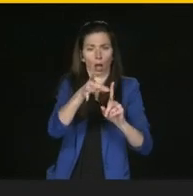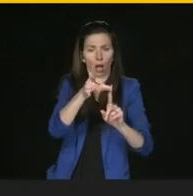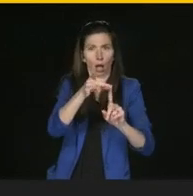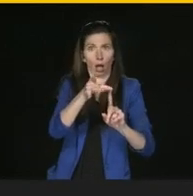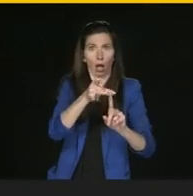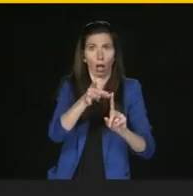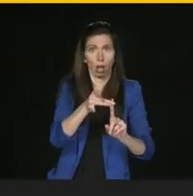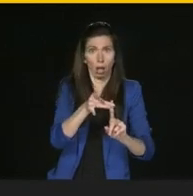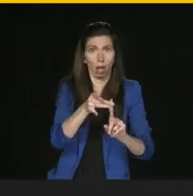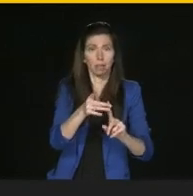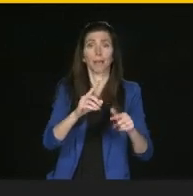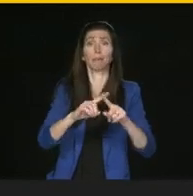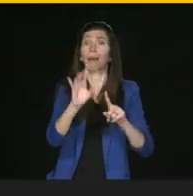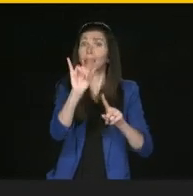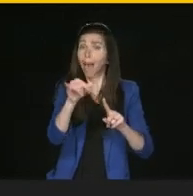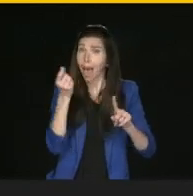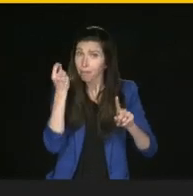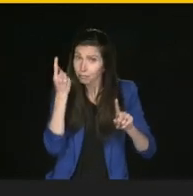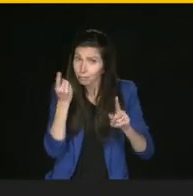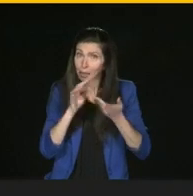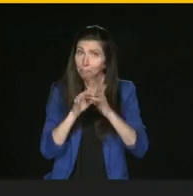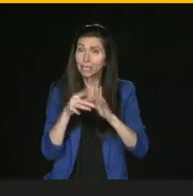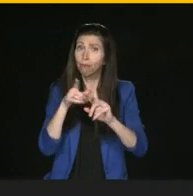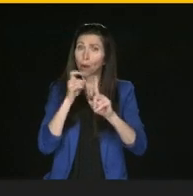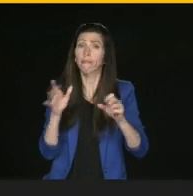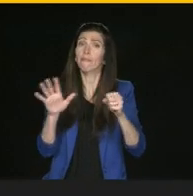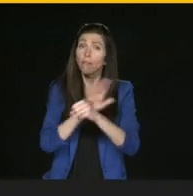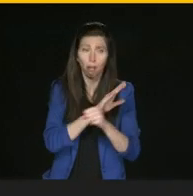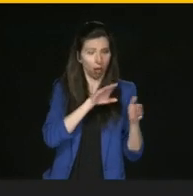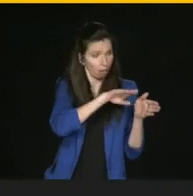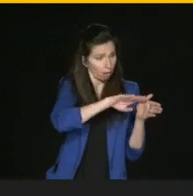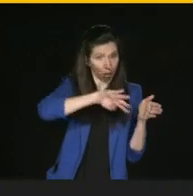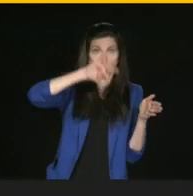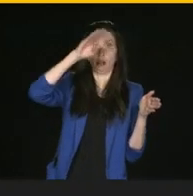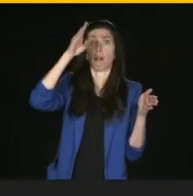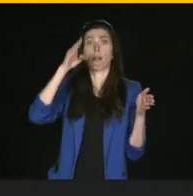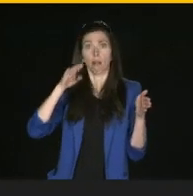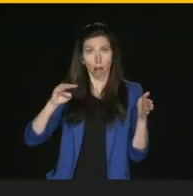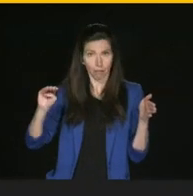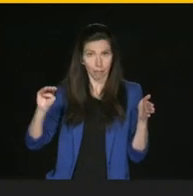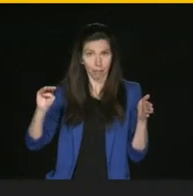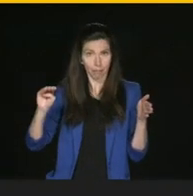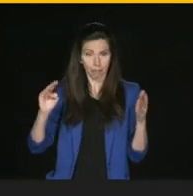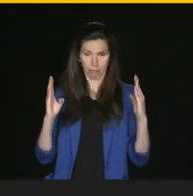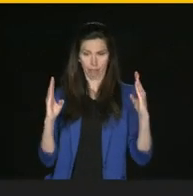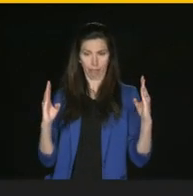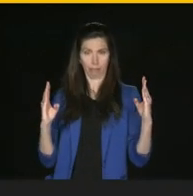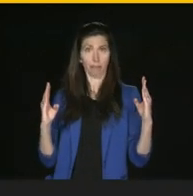POPULATION INFECTED, AND AS I SAID THAT'S ACTUALLY OVER THE